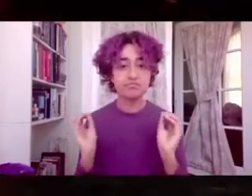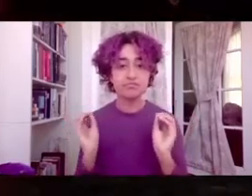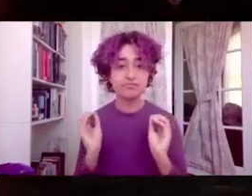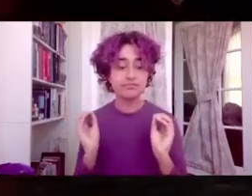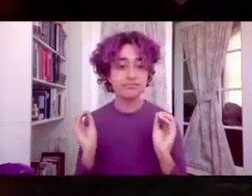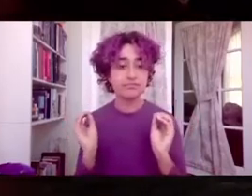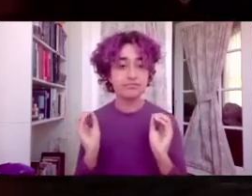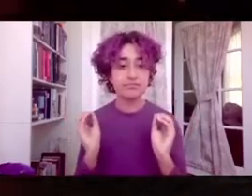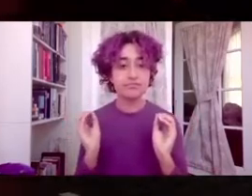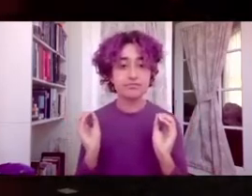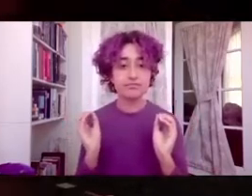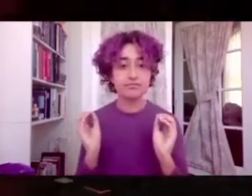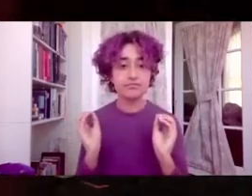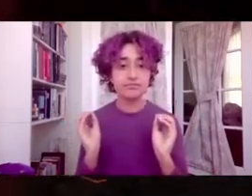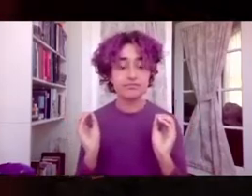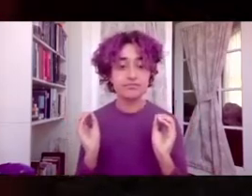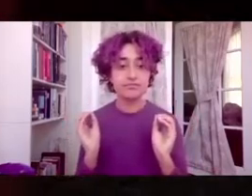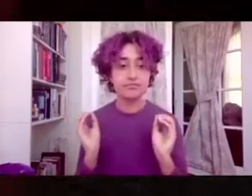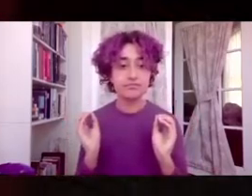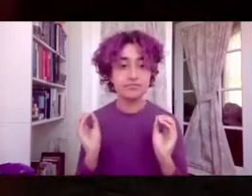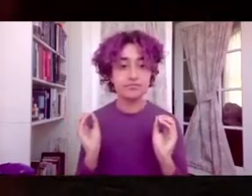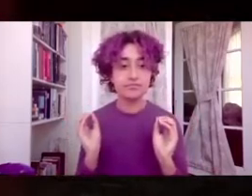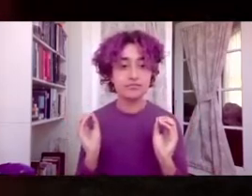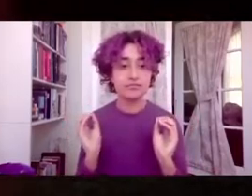Just let me be still